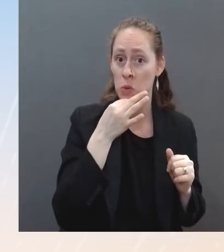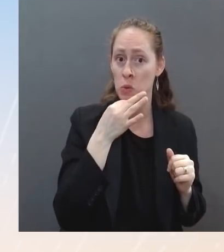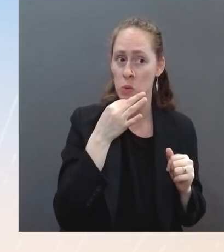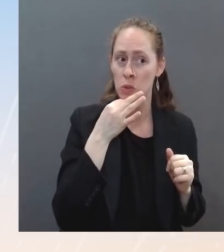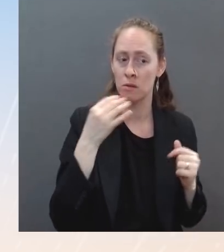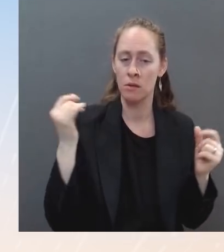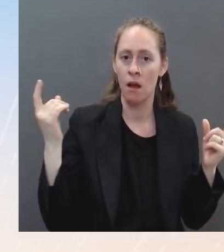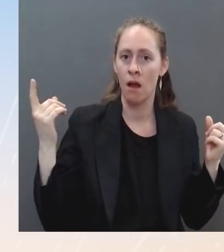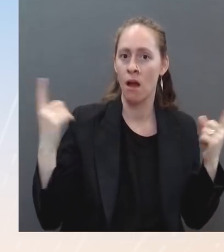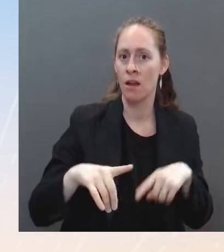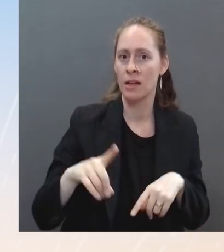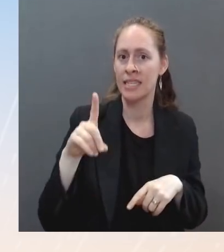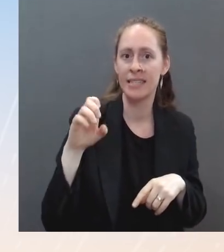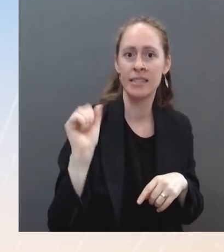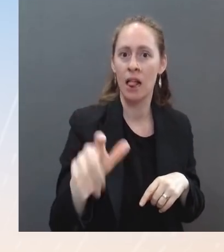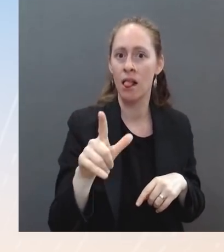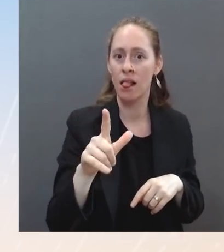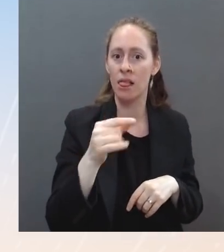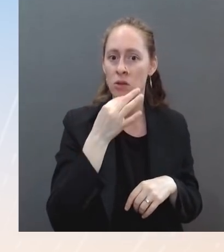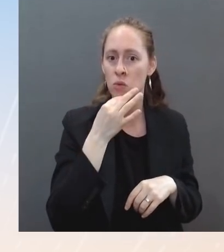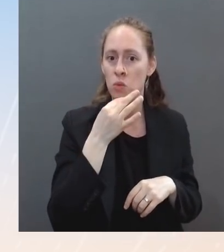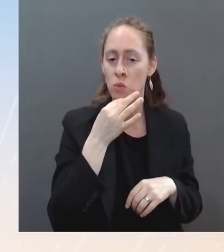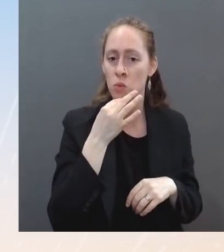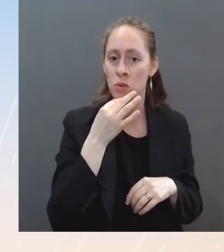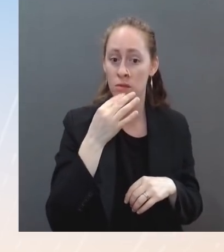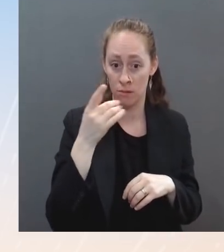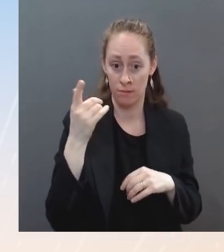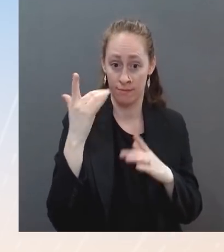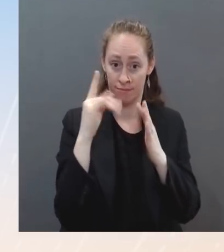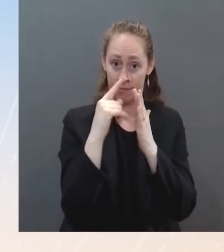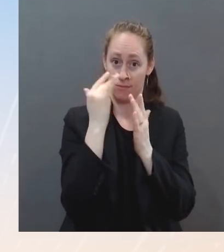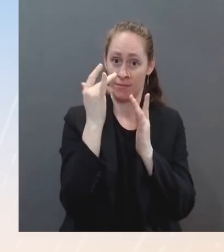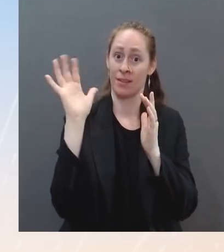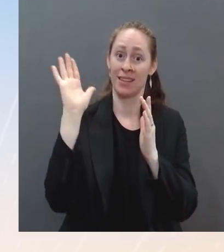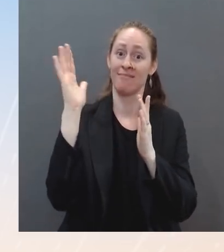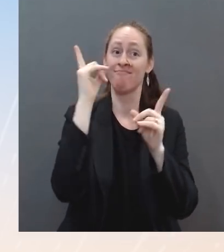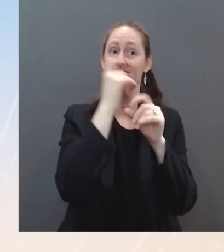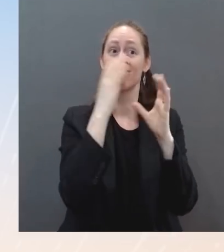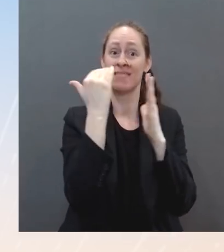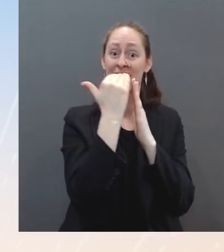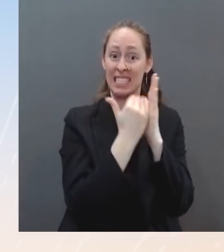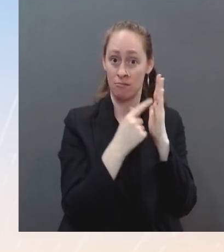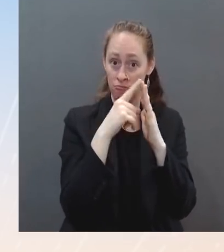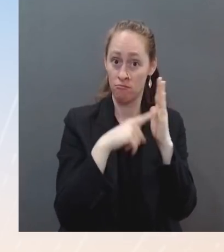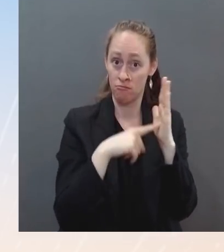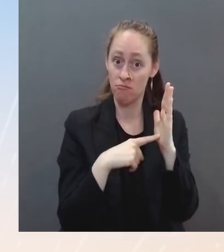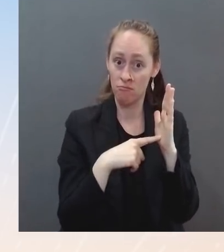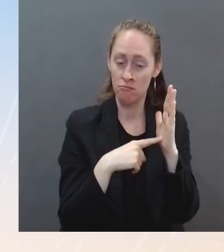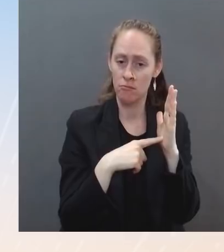of everything that stops over the coming months, what is saved over the coming months and what is still then at risk?